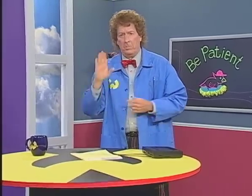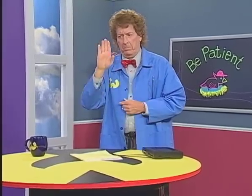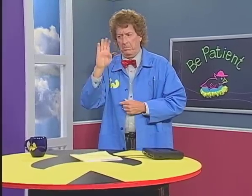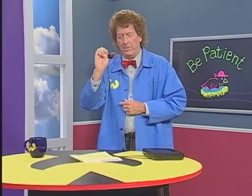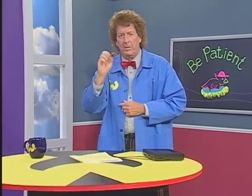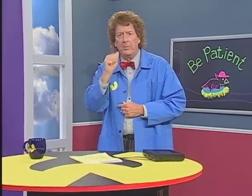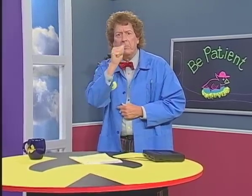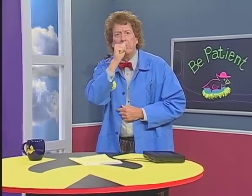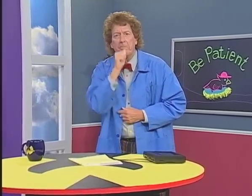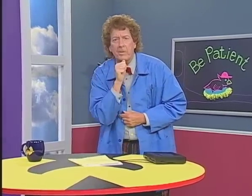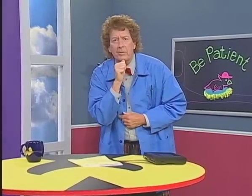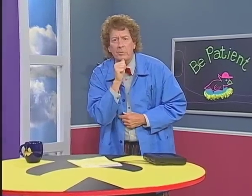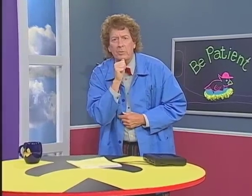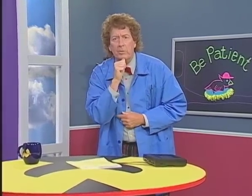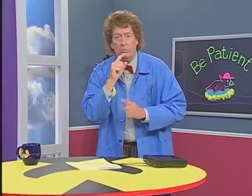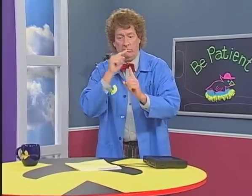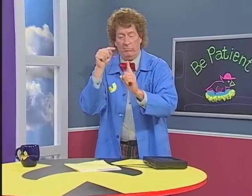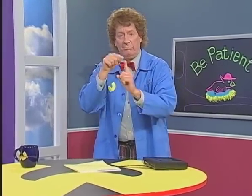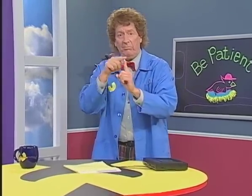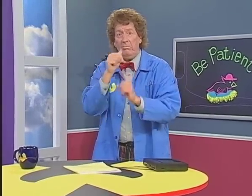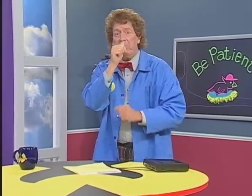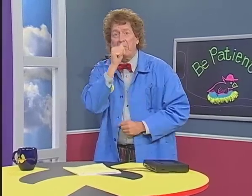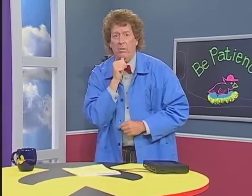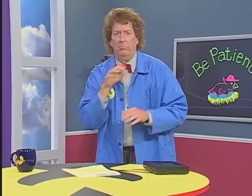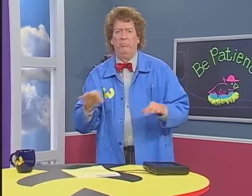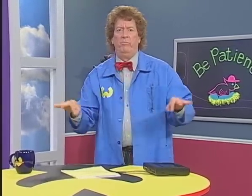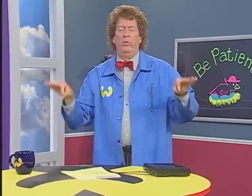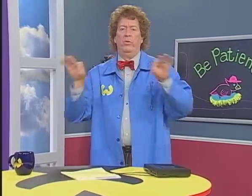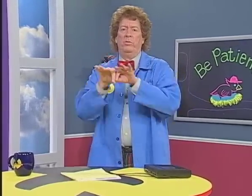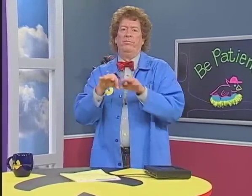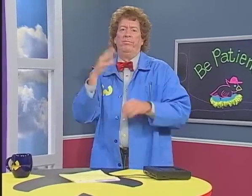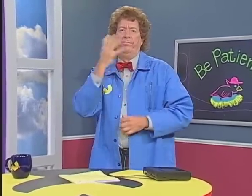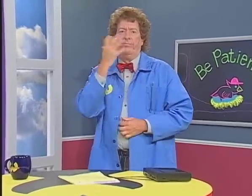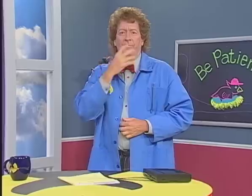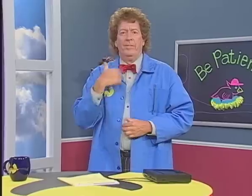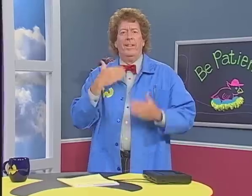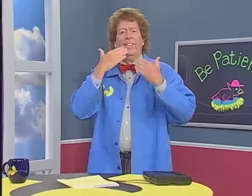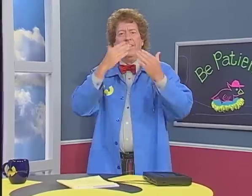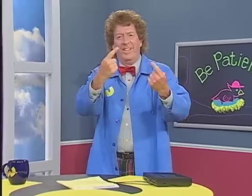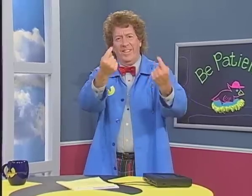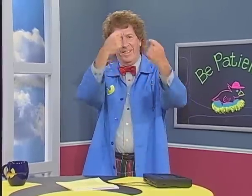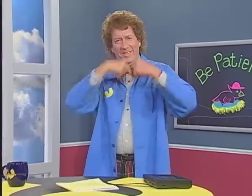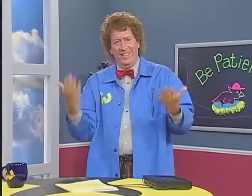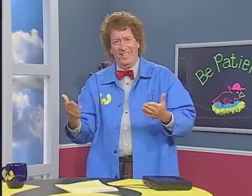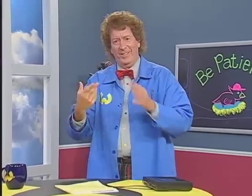BE PATIENT BECAUSE PATIENCE IS VERY IMPORTANT. HAH HAH!